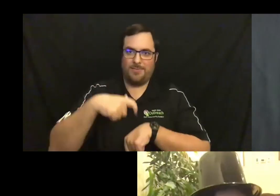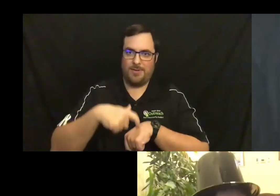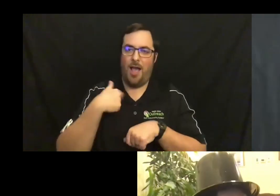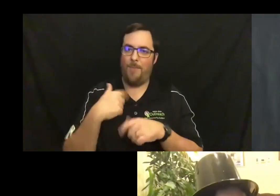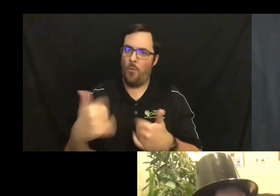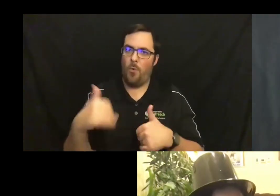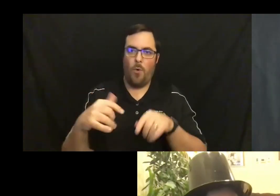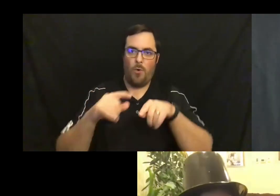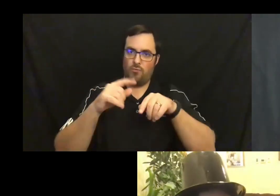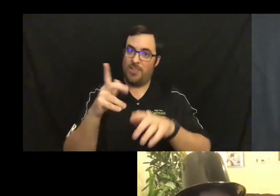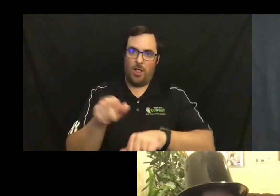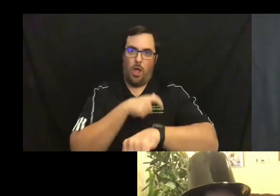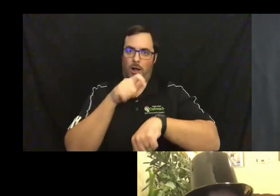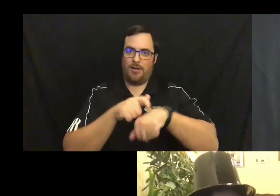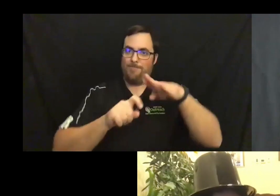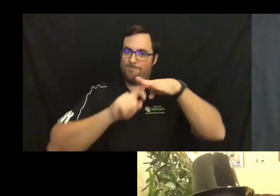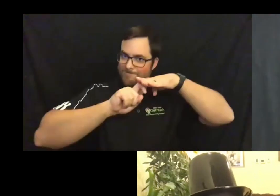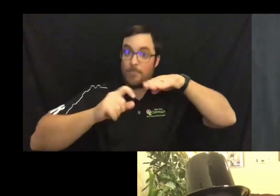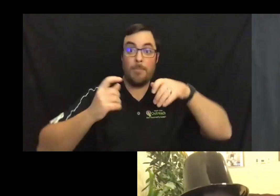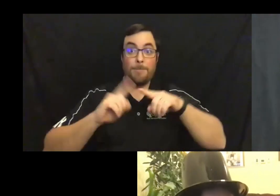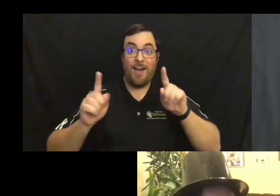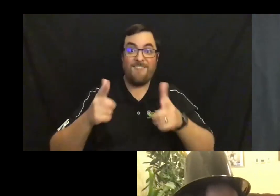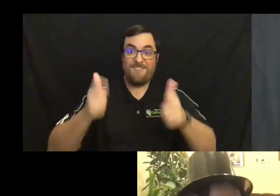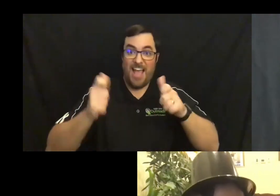Jen: Okay Sid: and then the last that was my favorite.